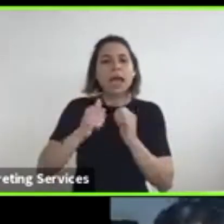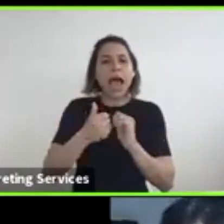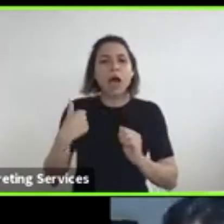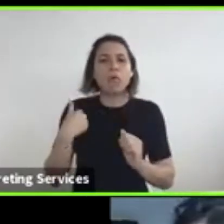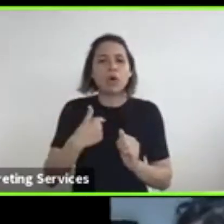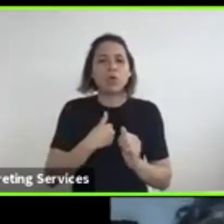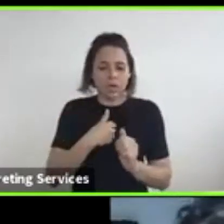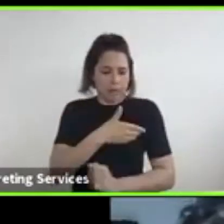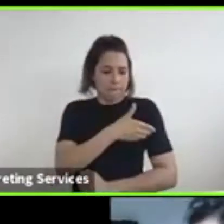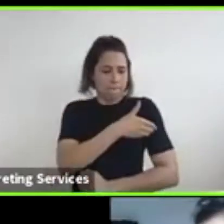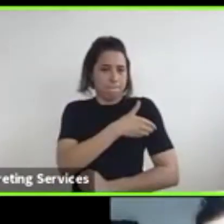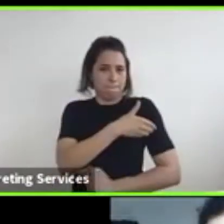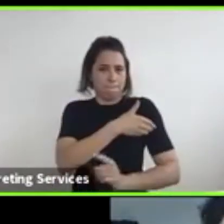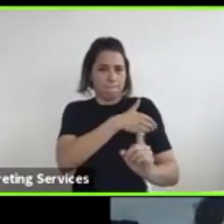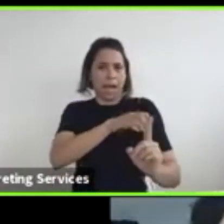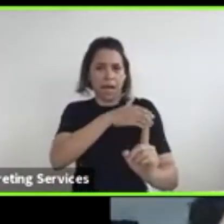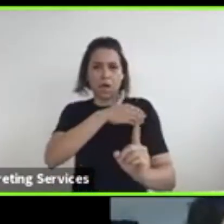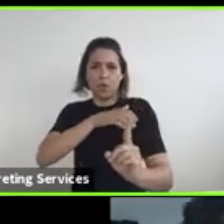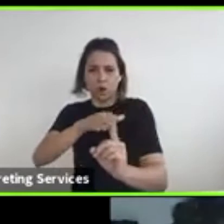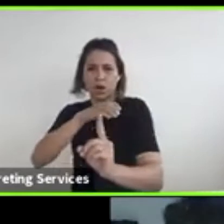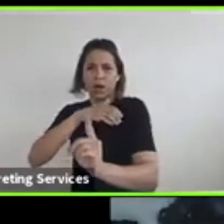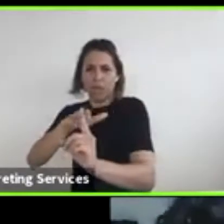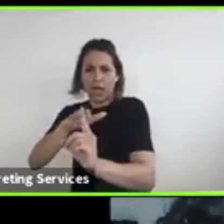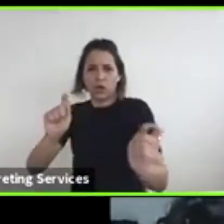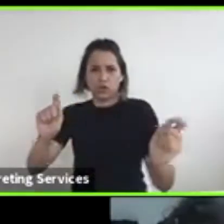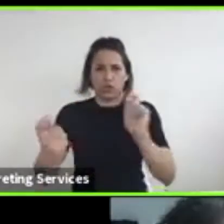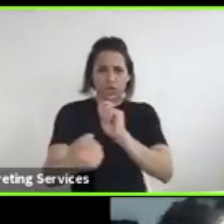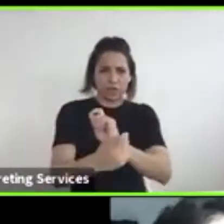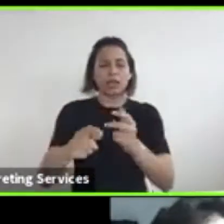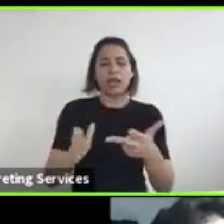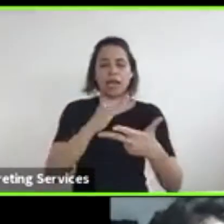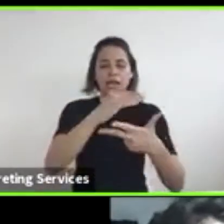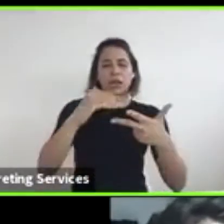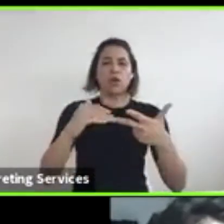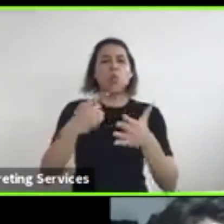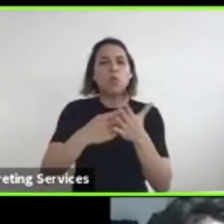AND WHAT ROLE, AS AN IN-BETWEEN PERSON DO I PLAY IN THAT?